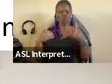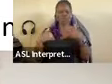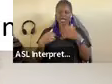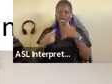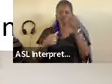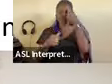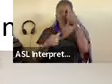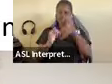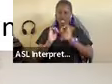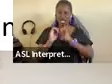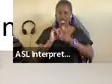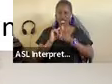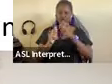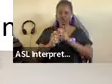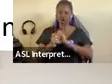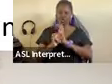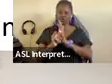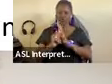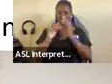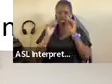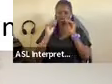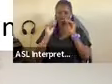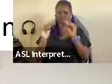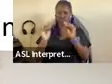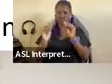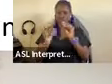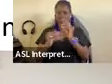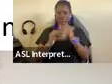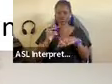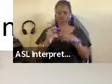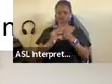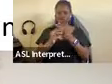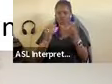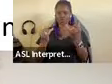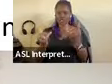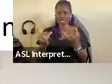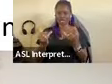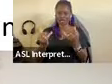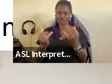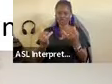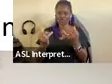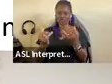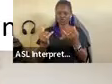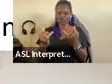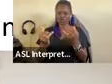impacted our functions in our department to make us more outward facing, to make us